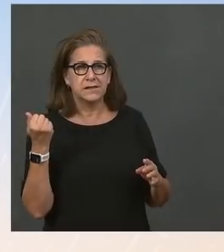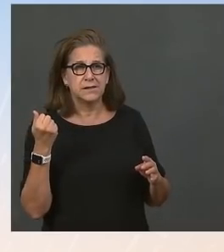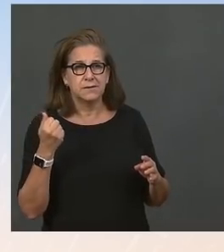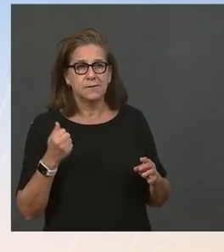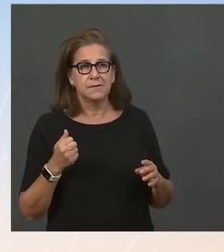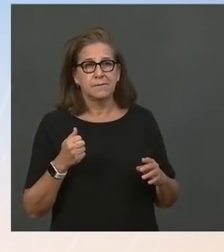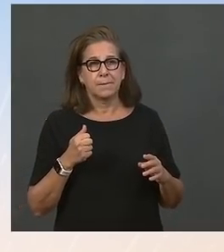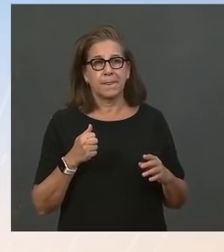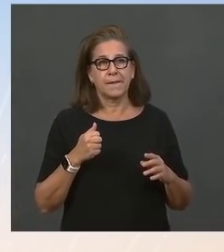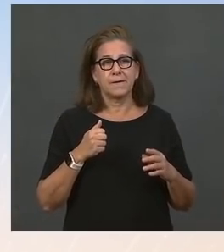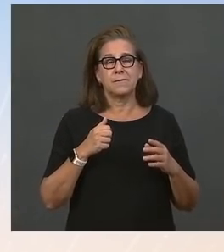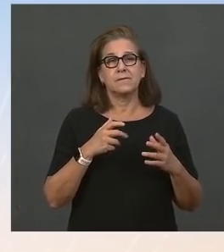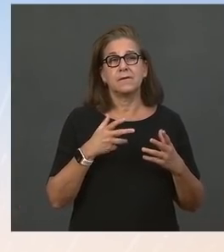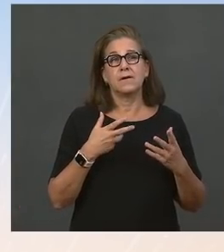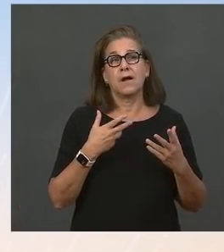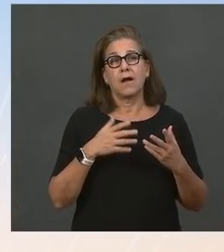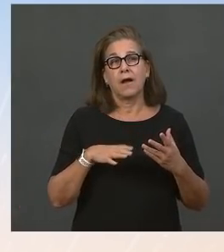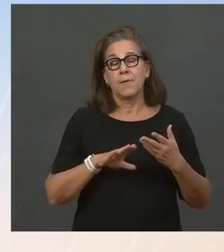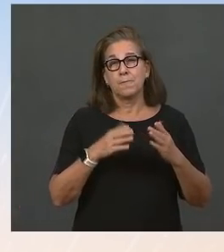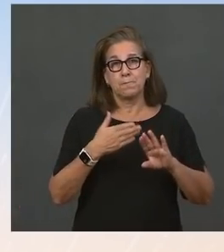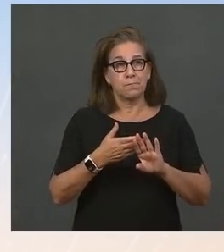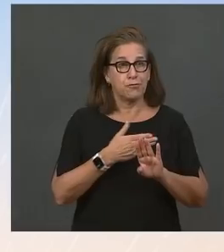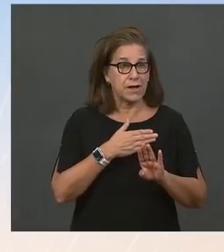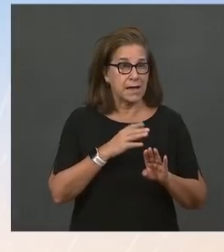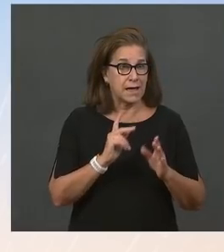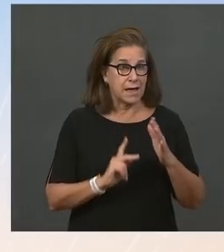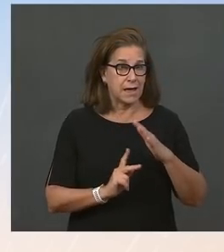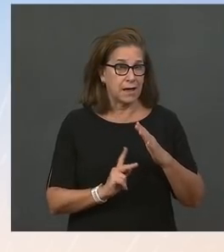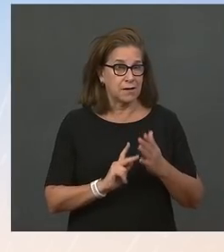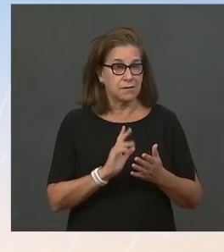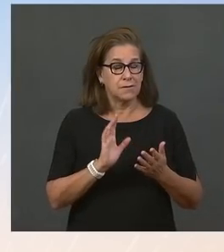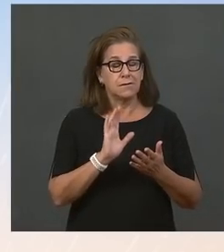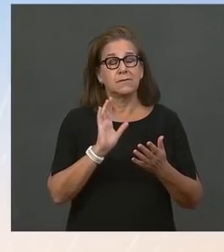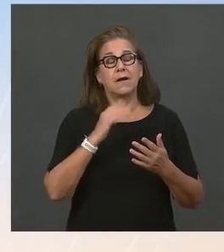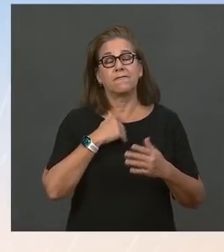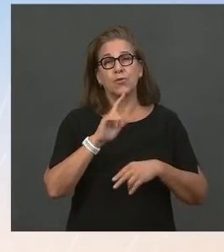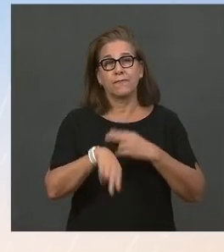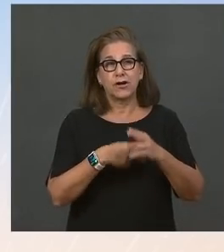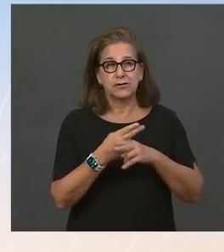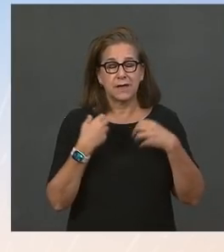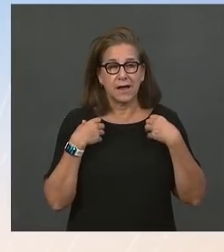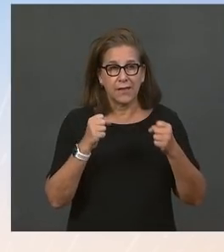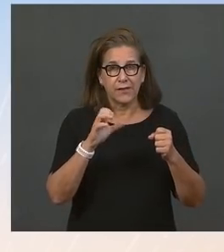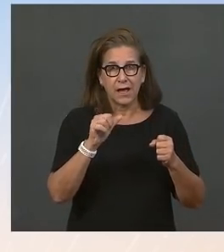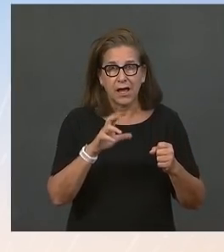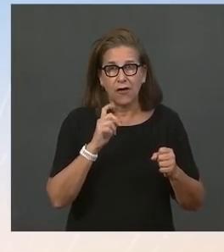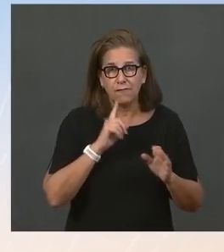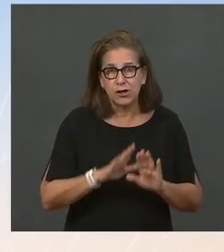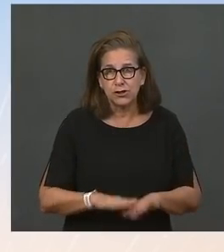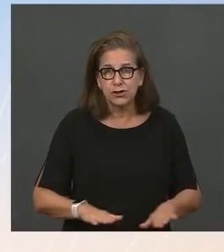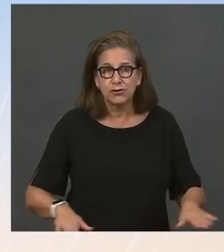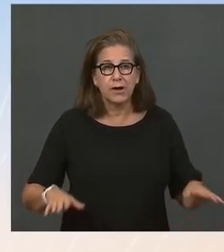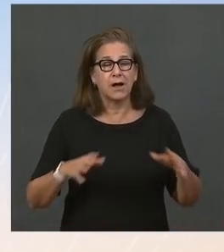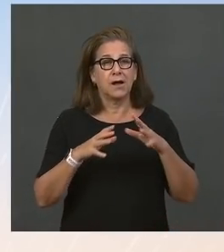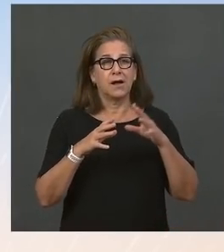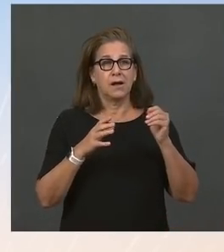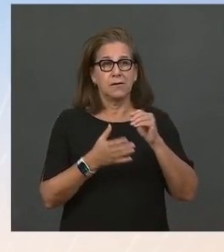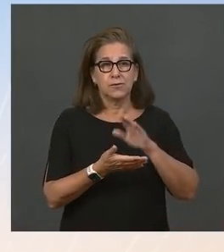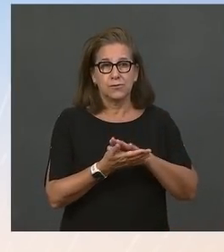by continuing to expand healthcare coverage, which is another example of building. So the President's belief is these changes are long overdue.